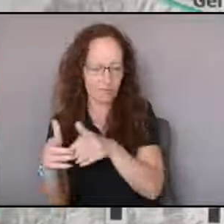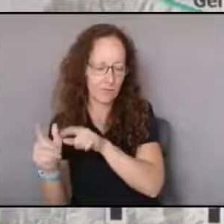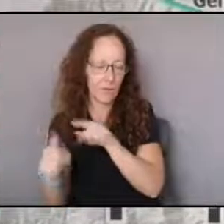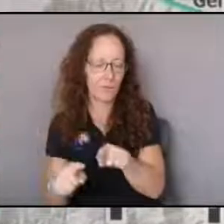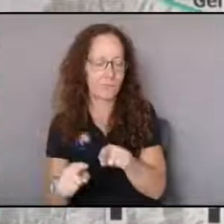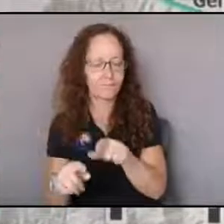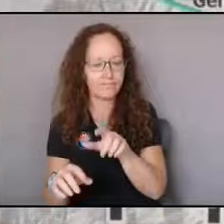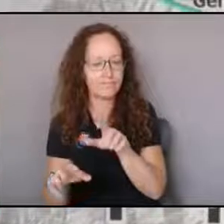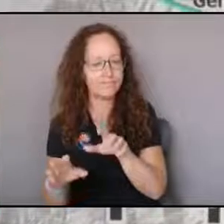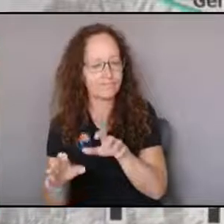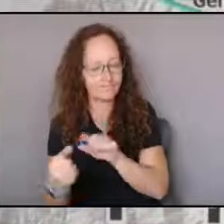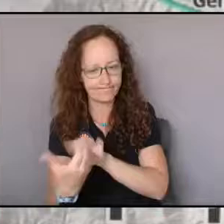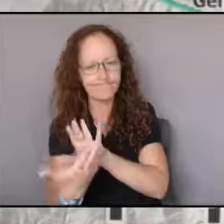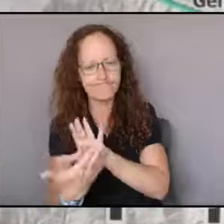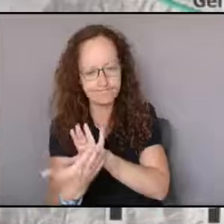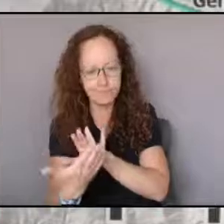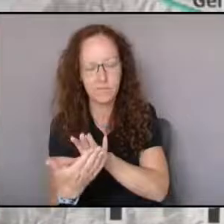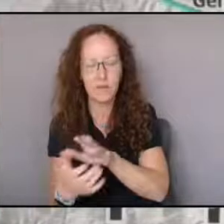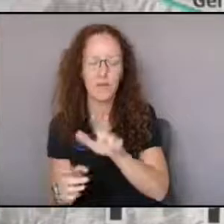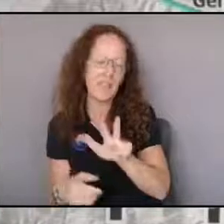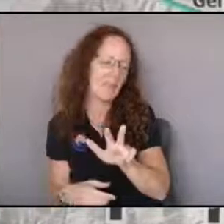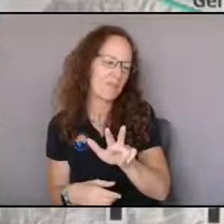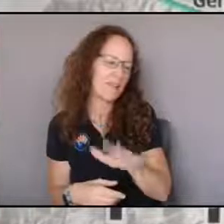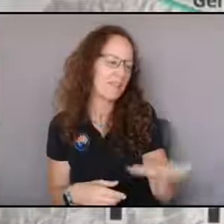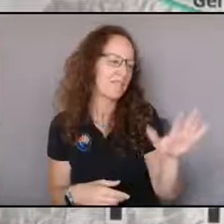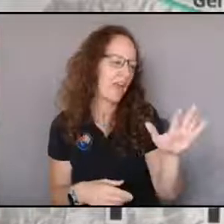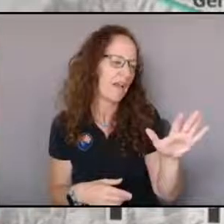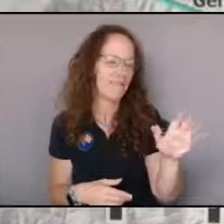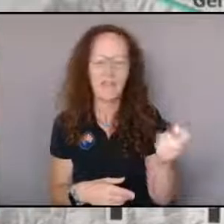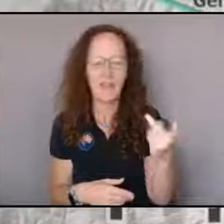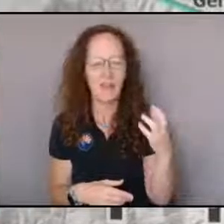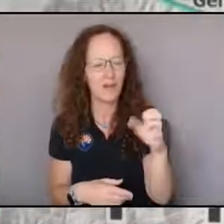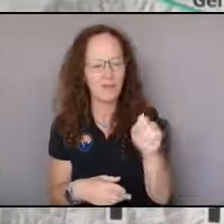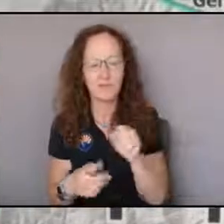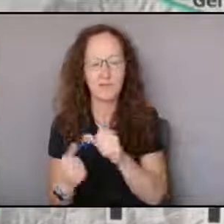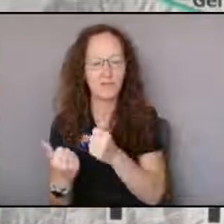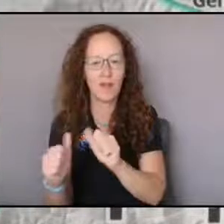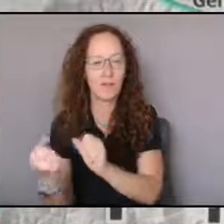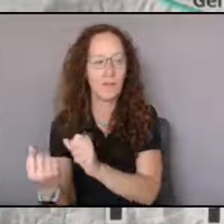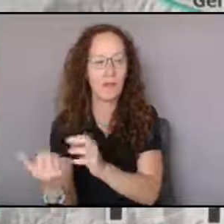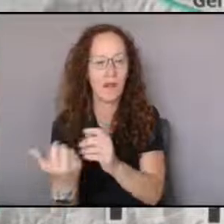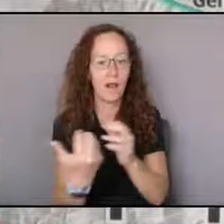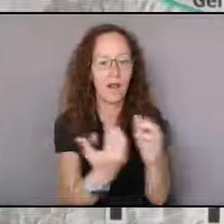MORNING PICKING IT UP, IT WAS ABOUT 3 TO 5 ACRES. IT WAS TRYING TO BURN BACK INTO ITSELF.